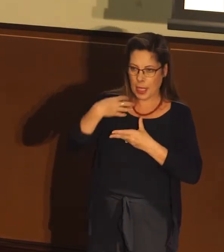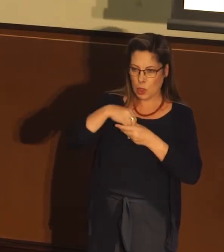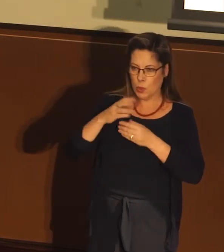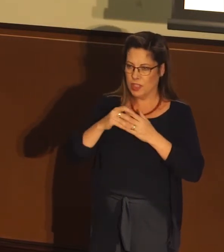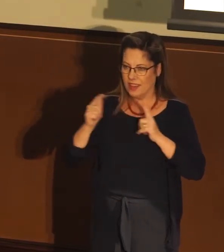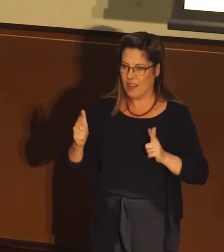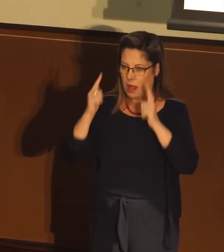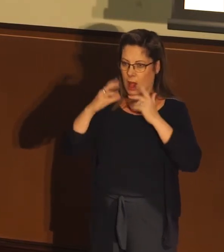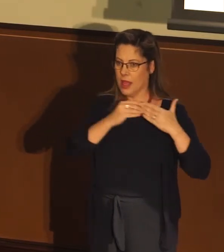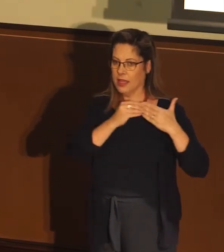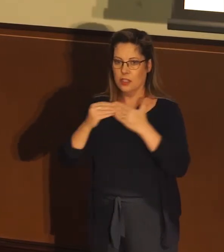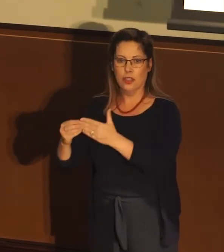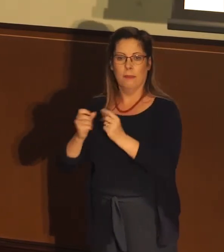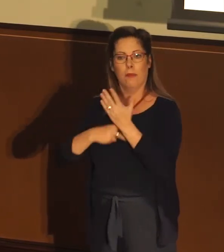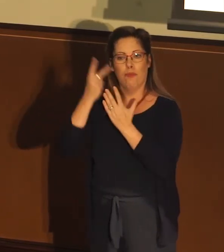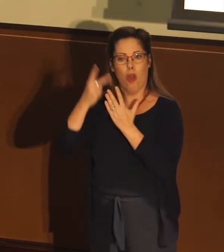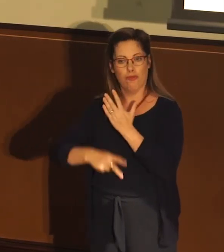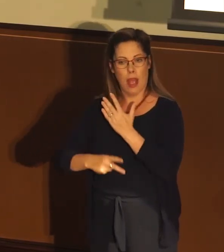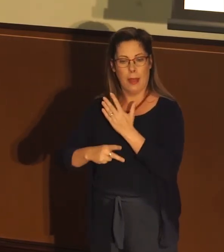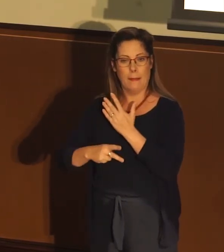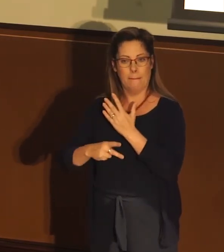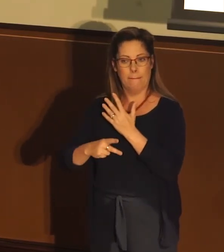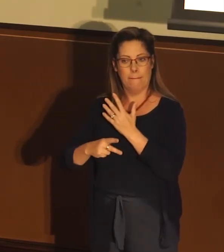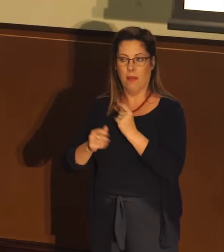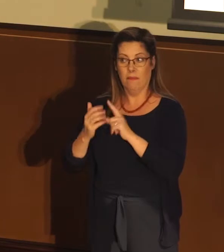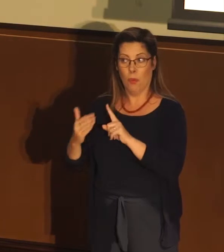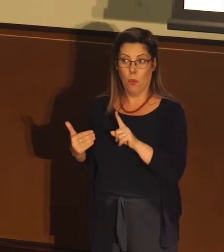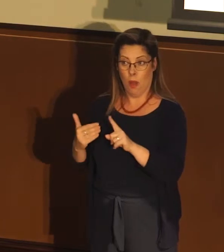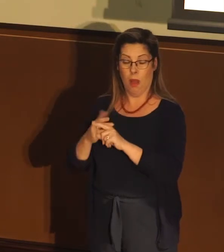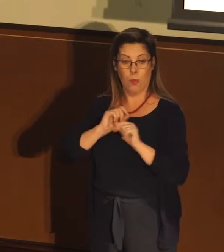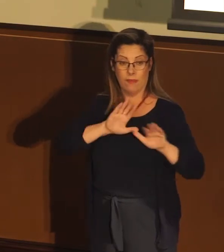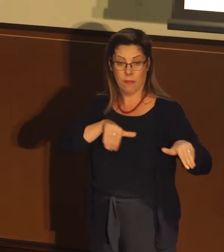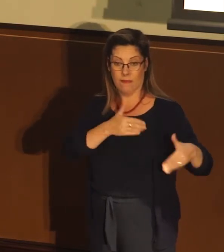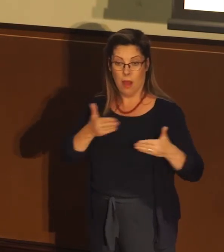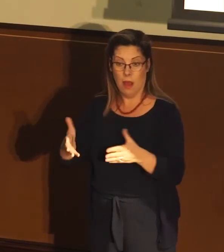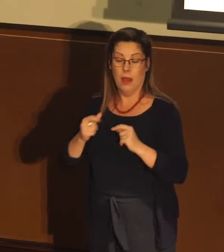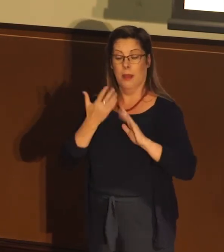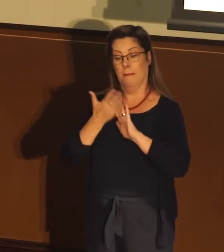and the inclusive leadership doesn't just cover off age,